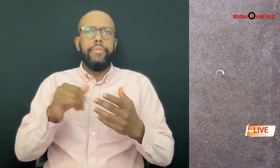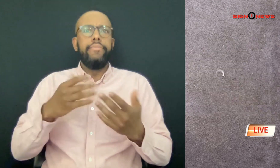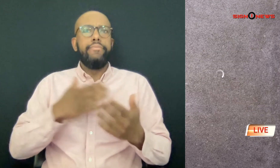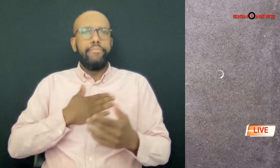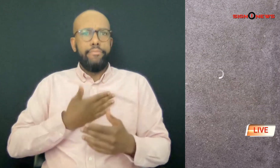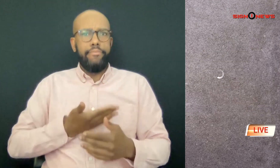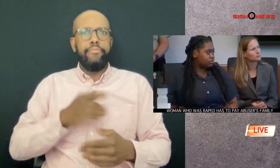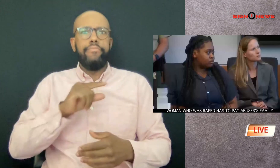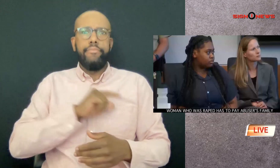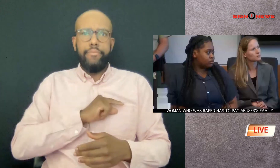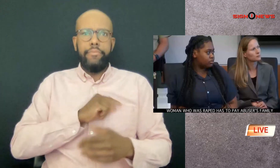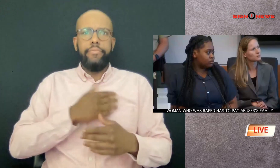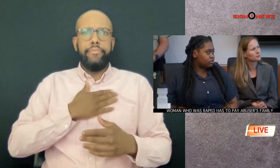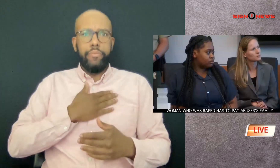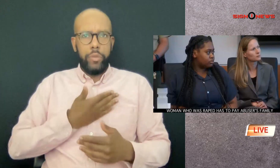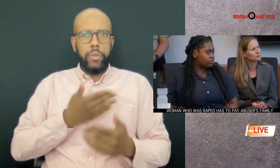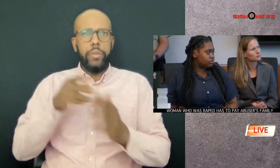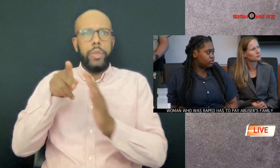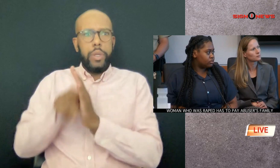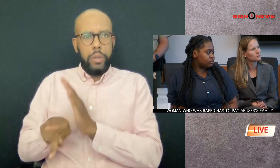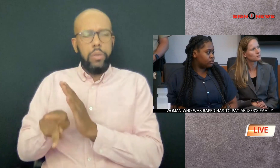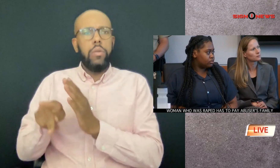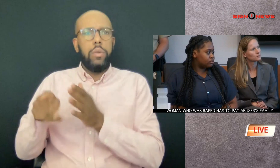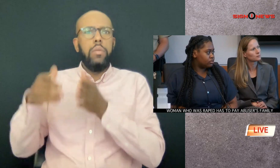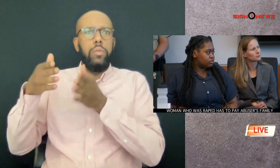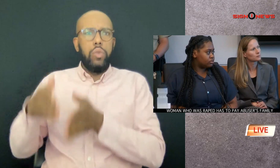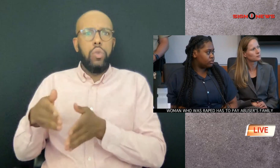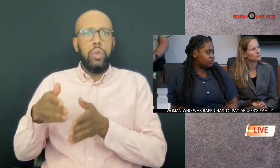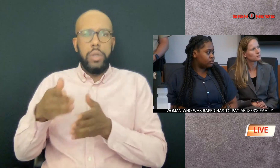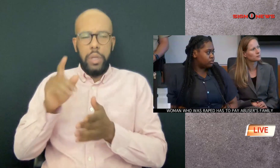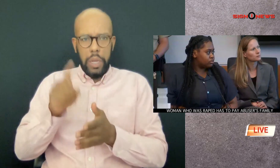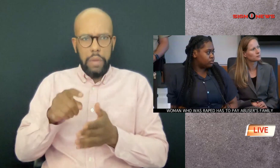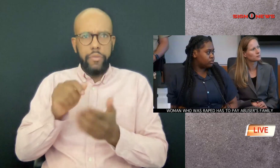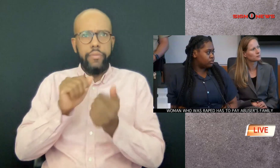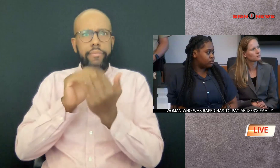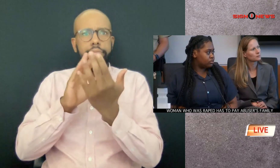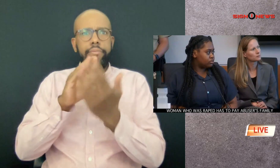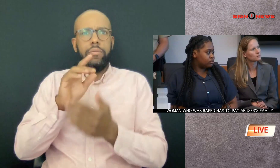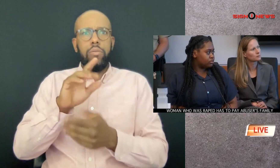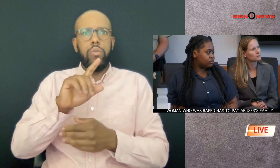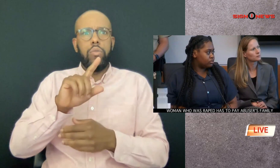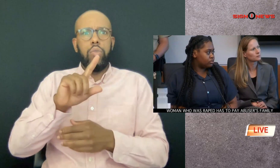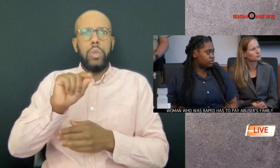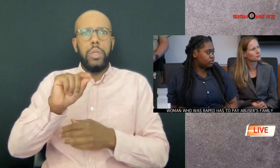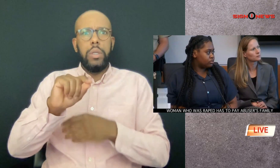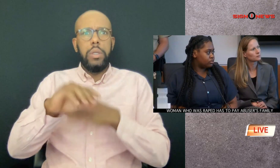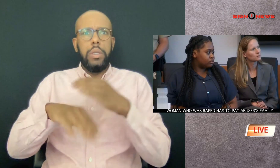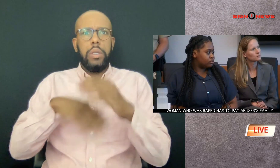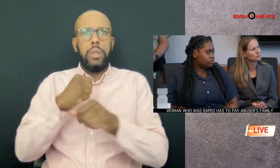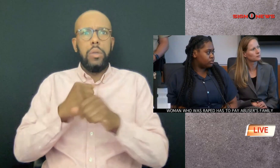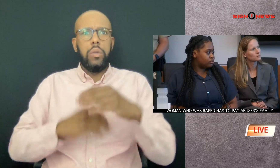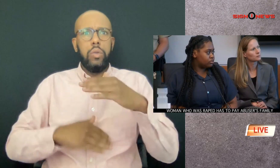Lewis was facing up to 20 years in prison after pleading guilty to voluntary manslaughter